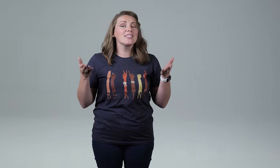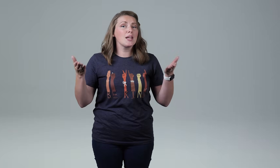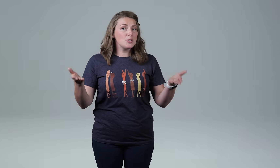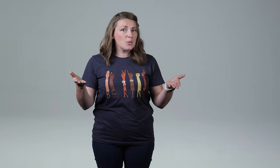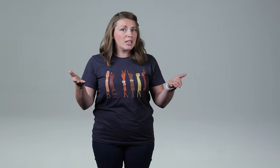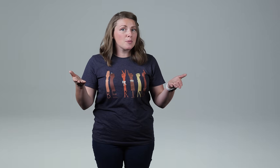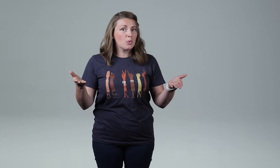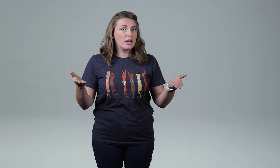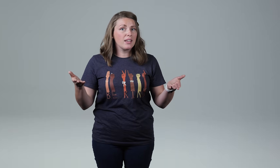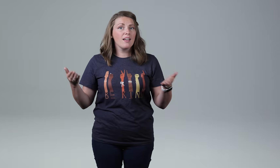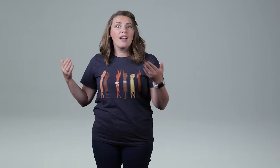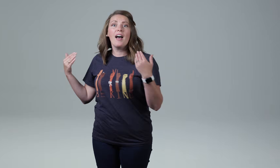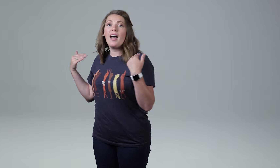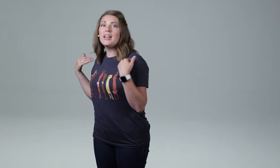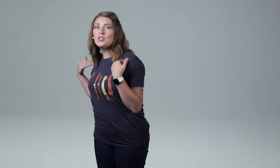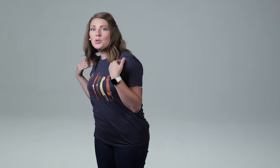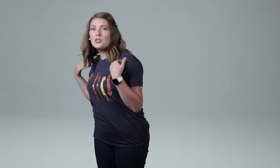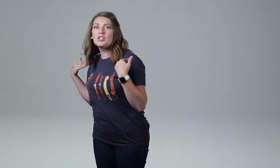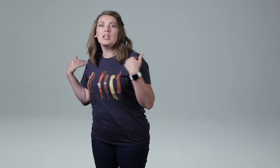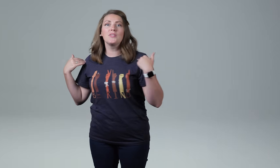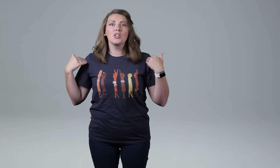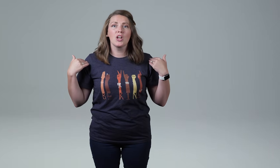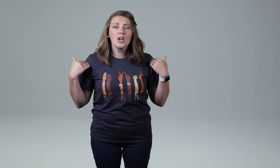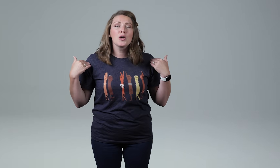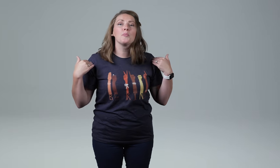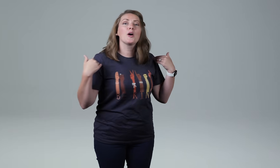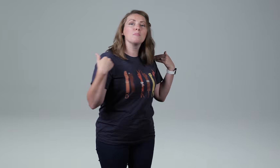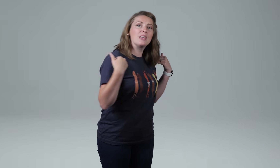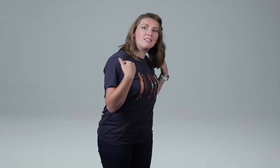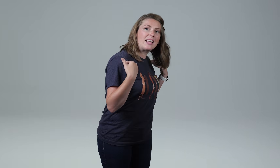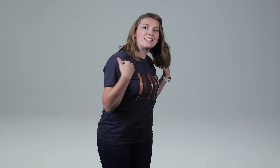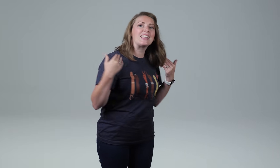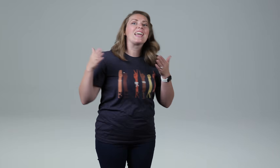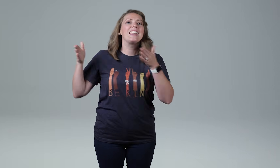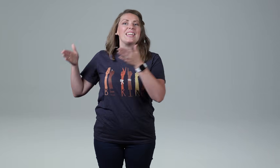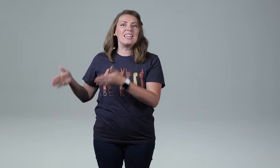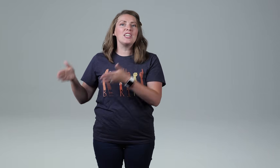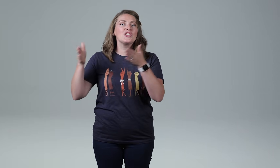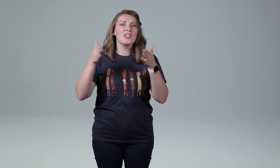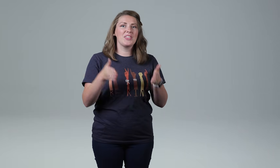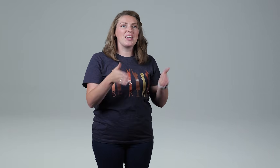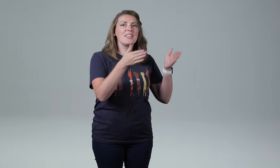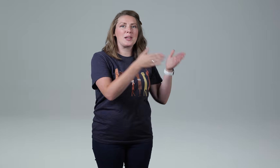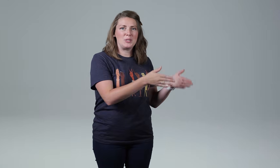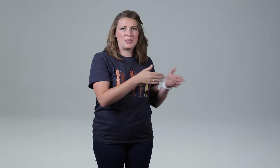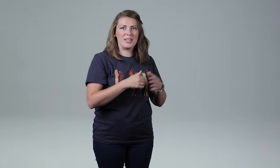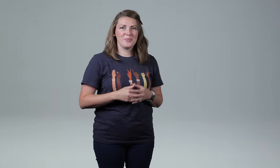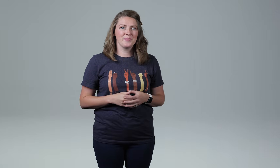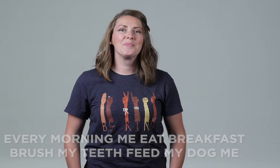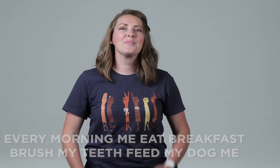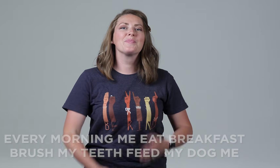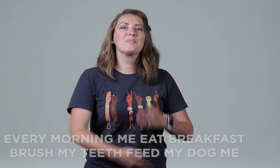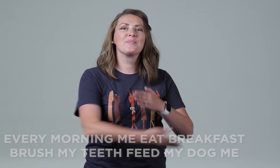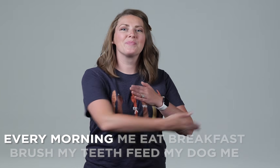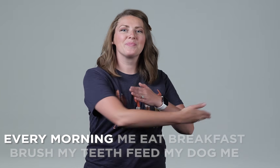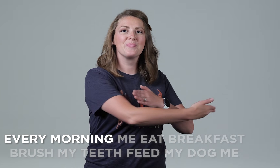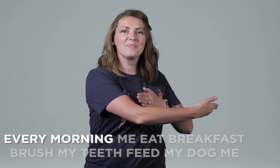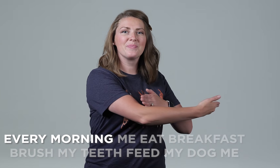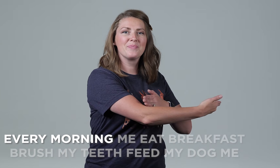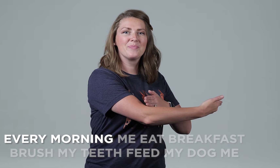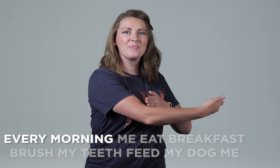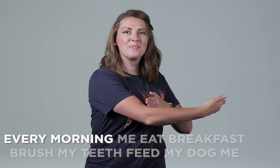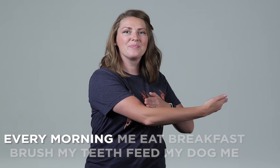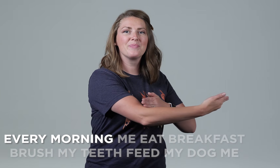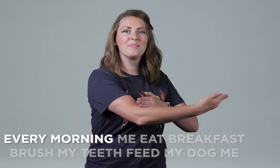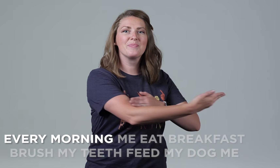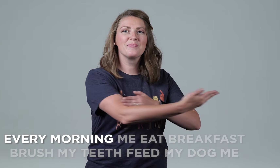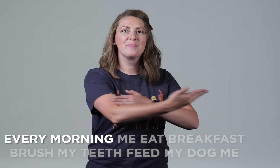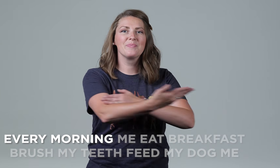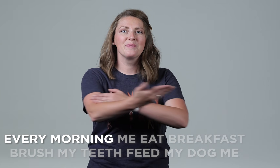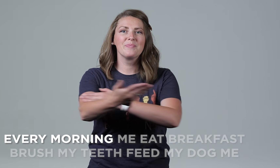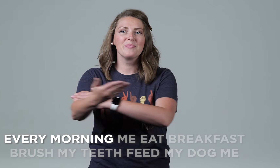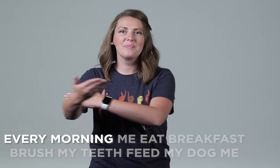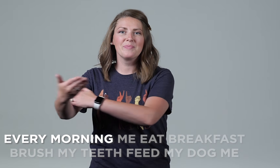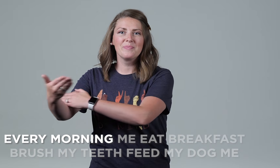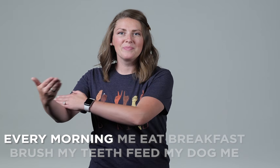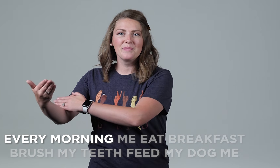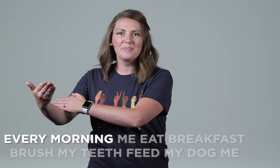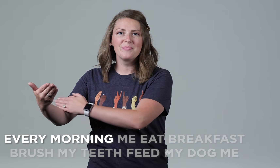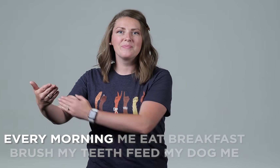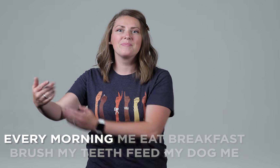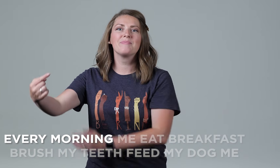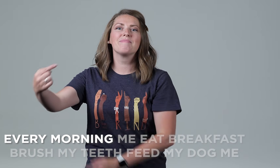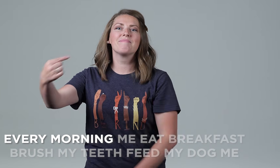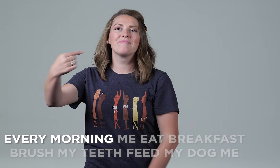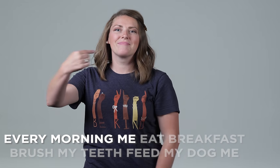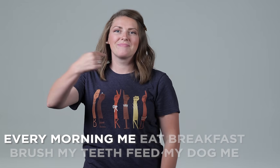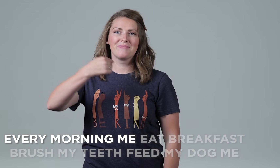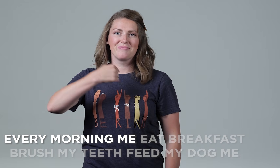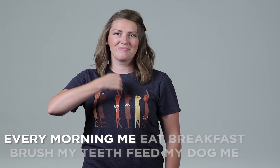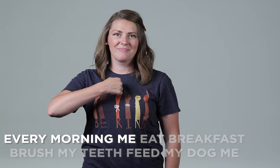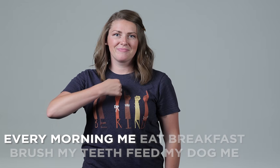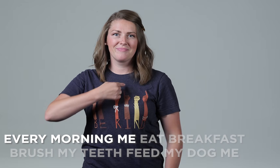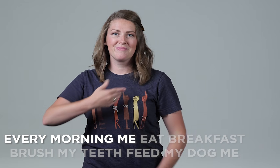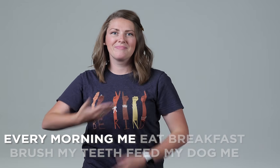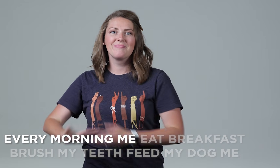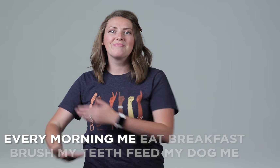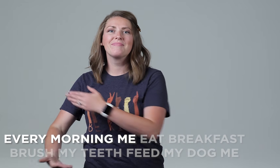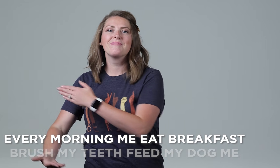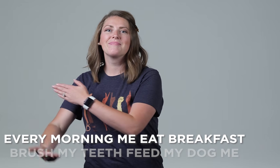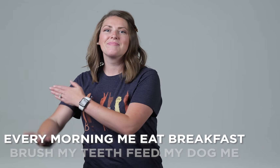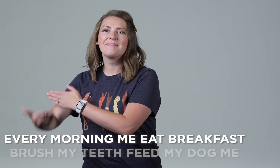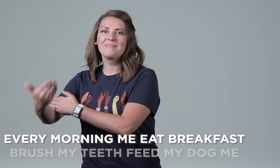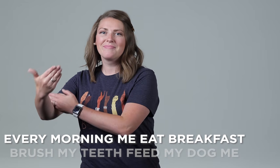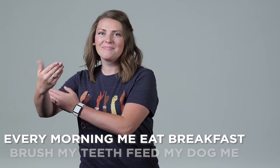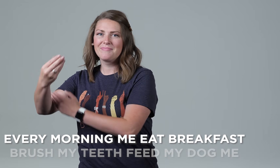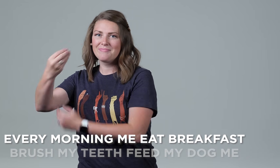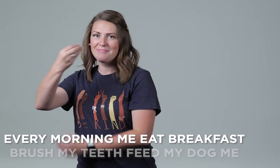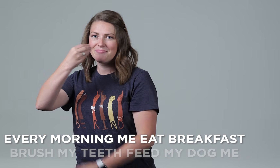that I'm doing in the morning, I shoulder shift compartmentalizing each thing that I'm doing.